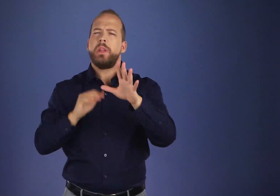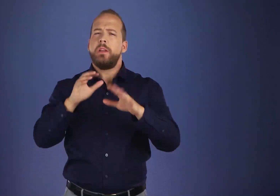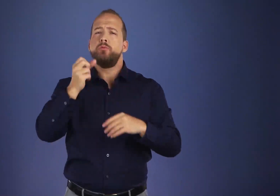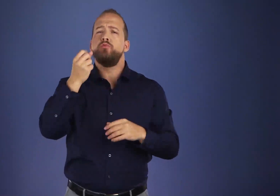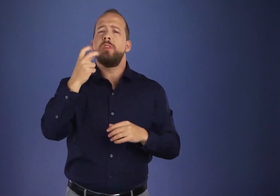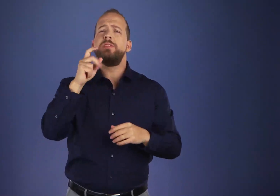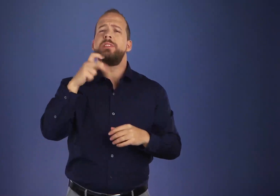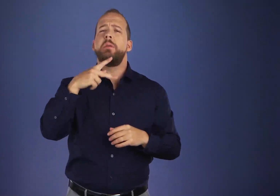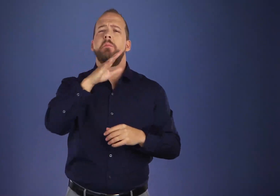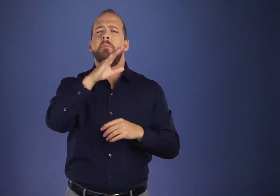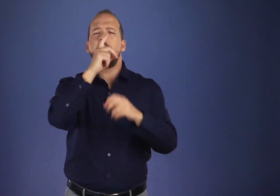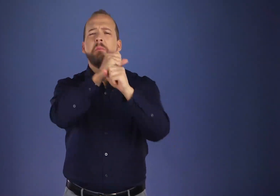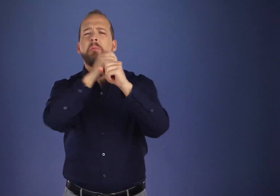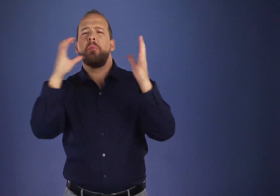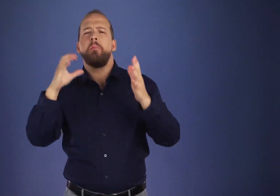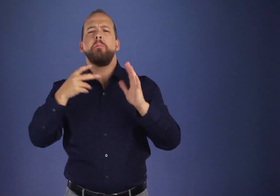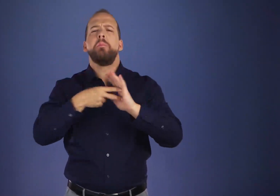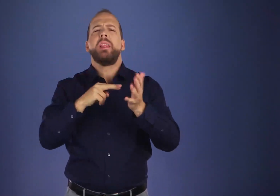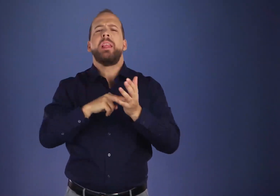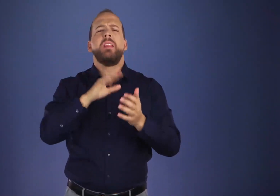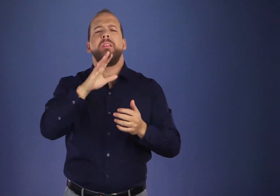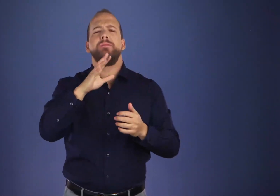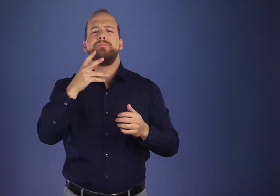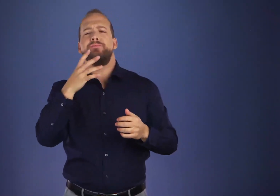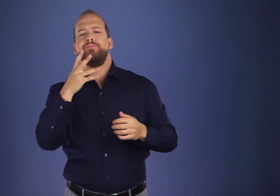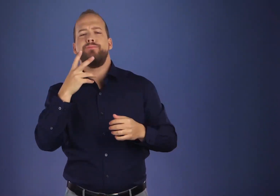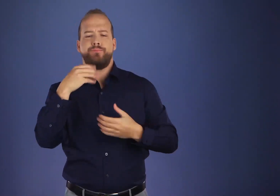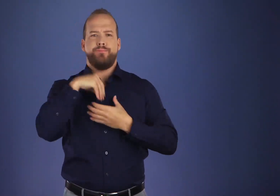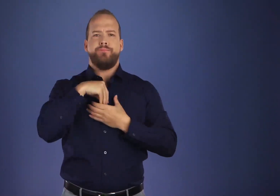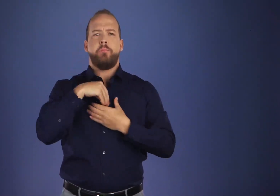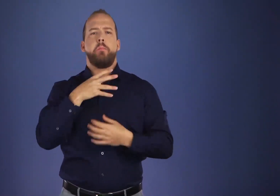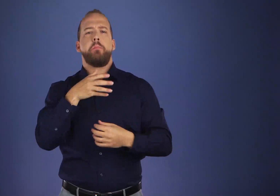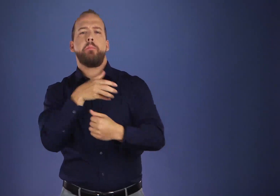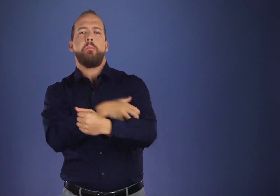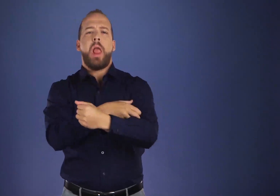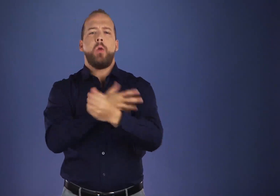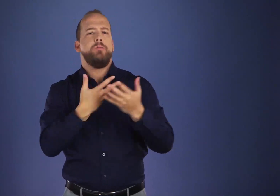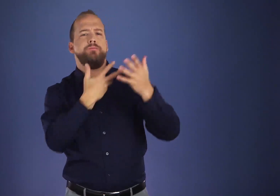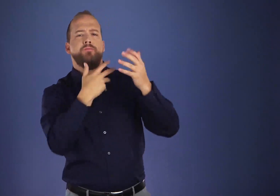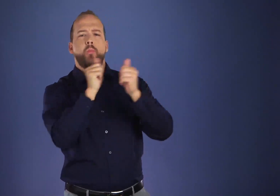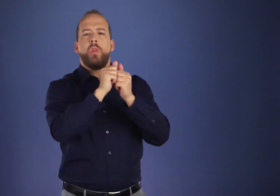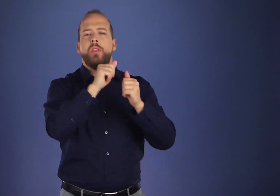to conform to their principles and so, we trust, to God's will.